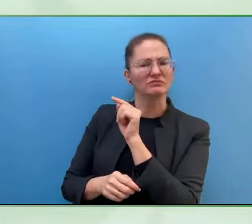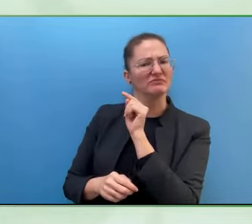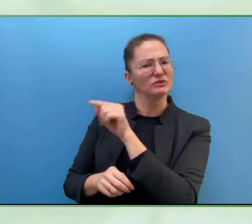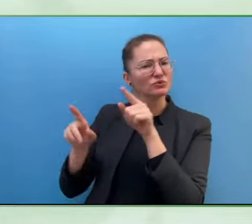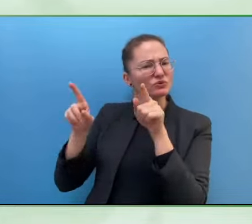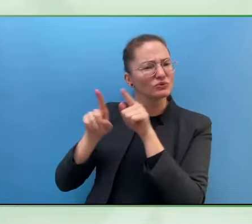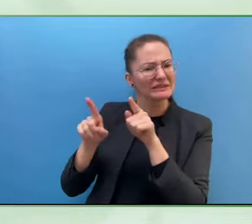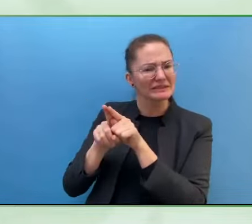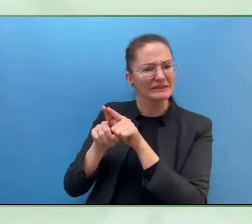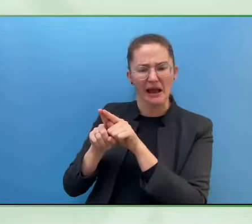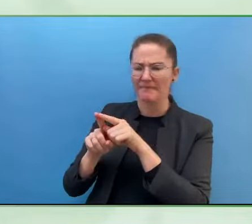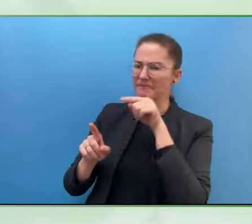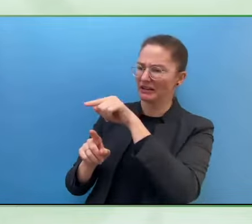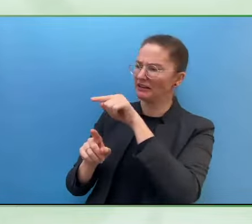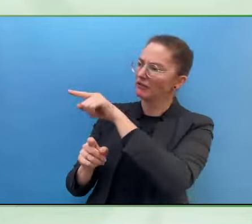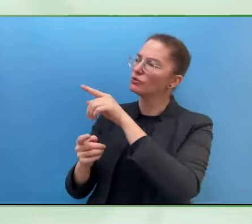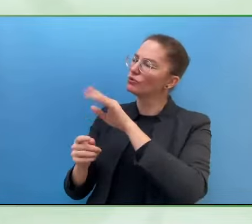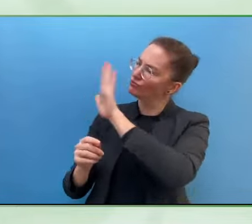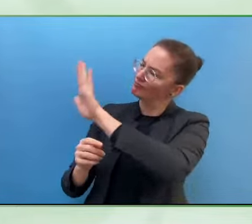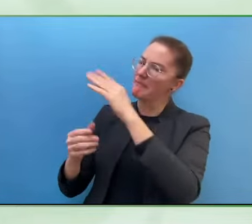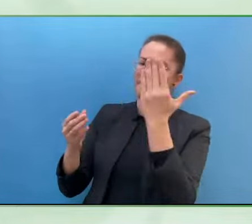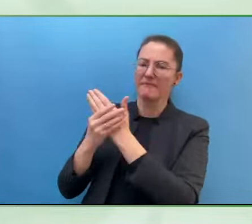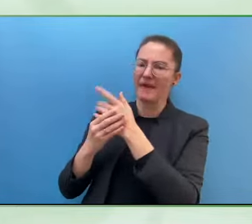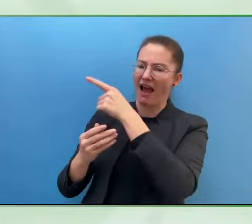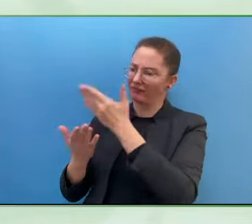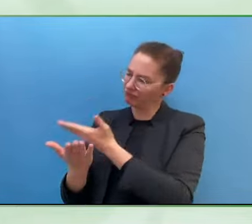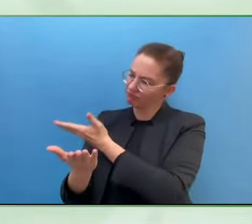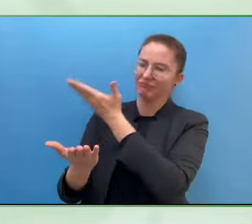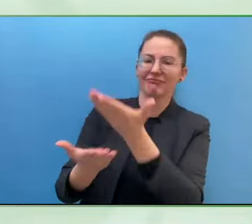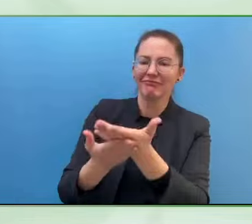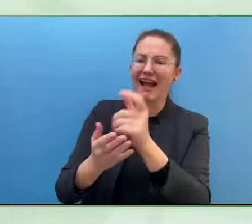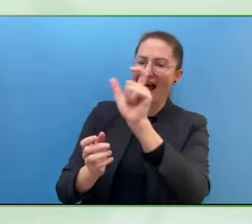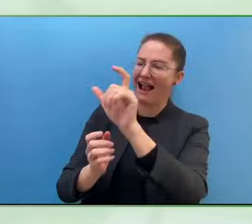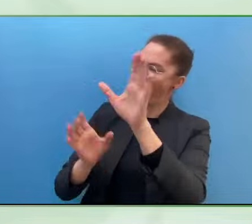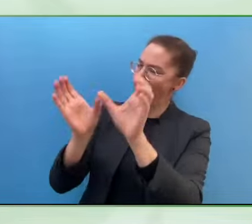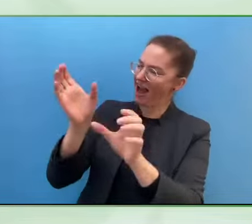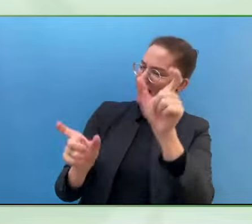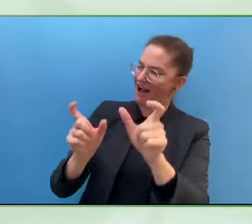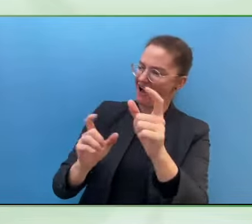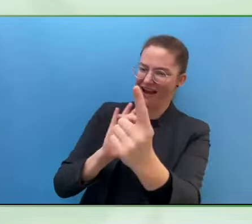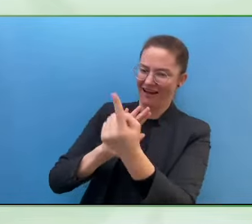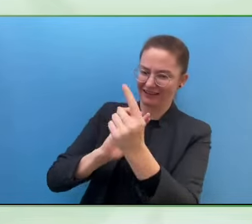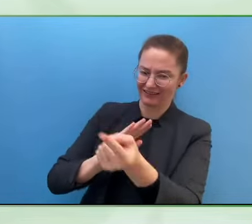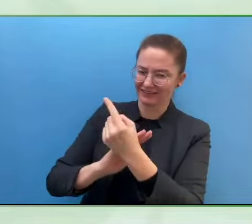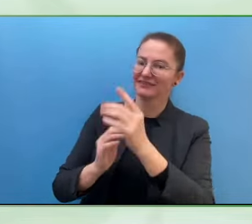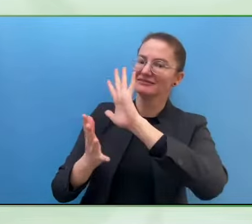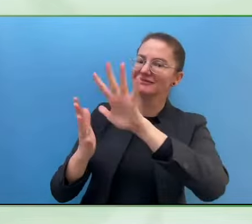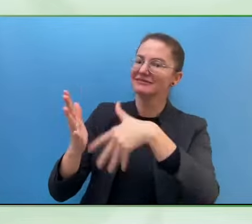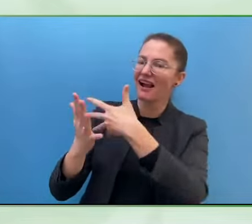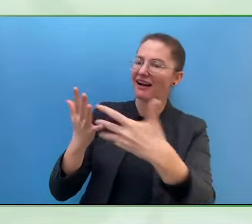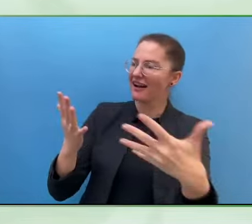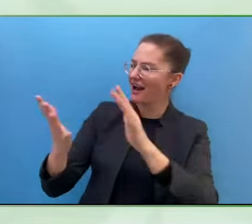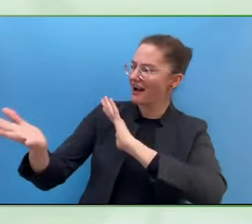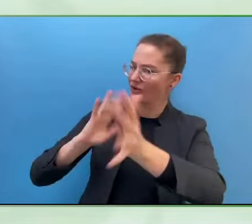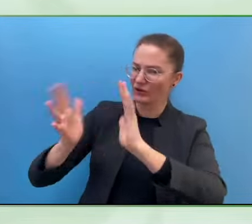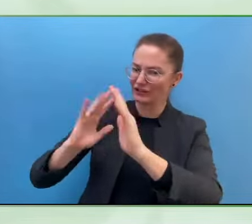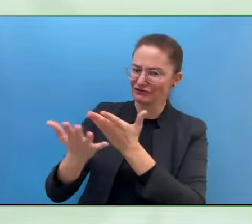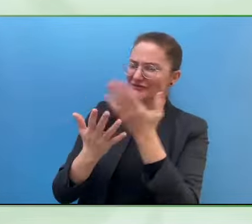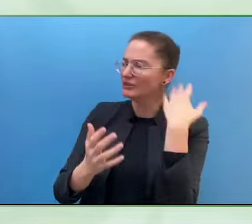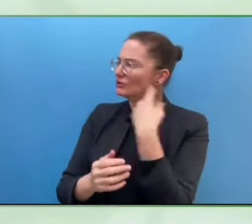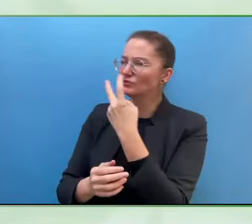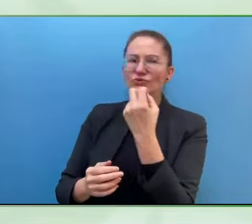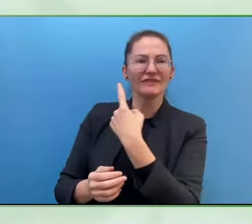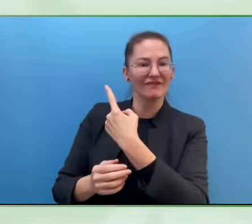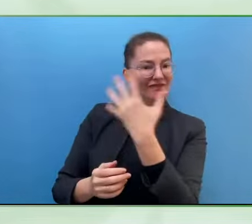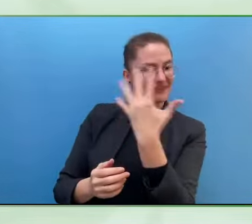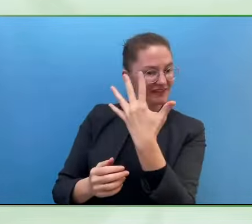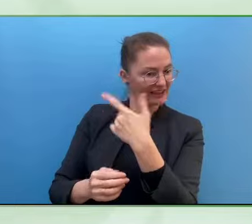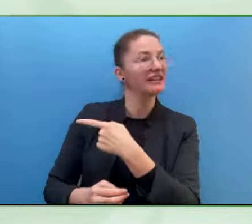We have a special offer for advice by video call in sign language, and this was developed